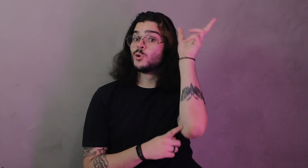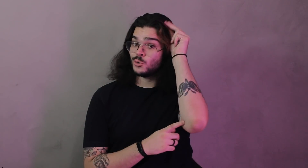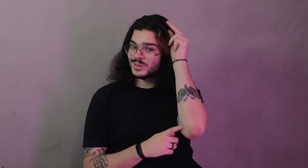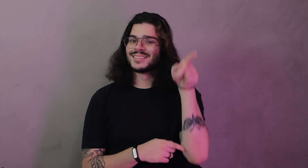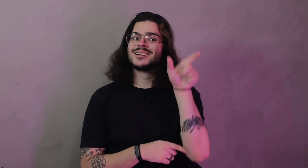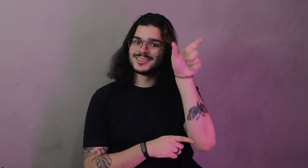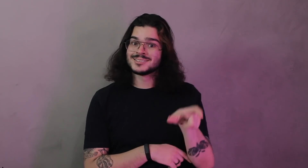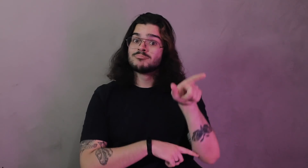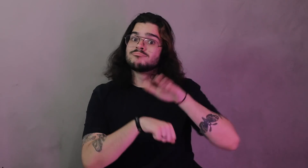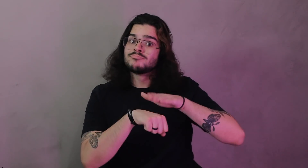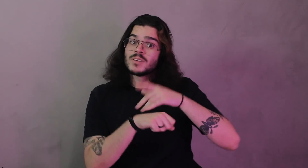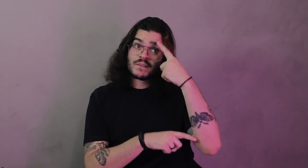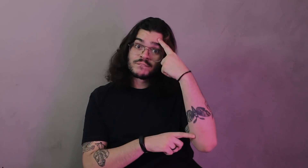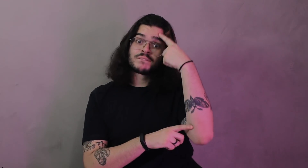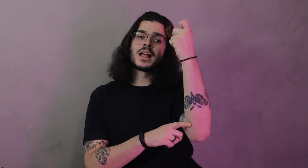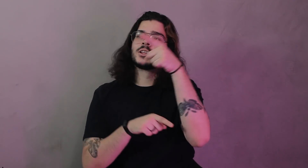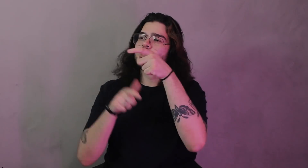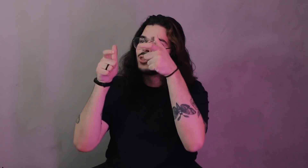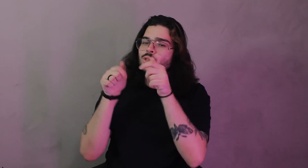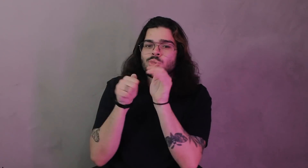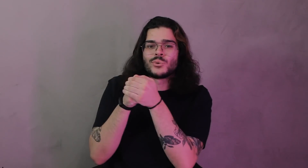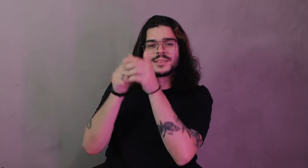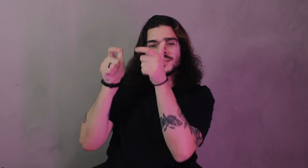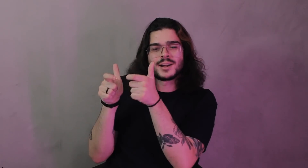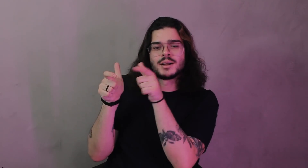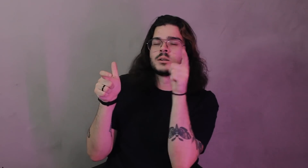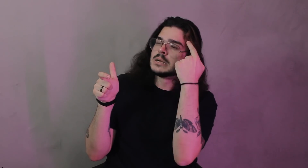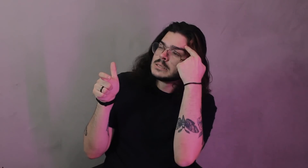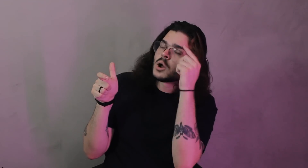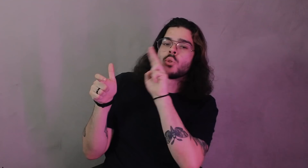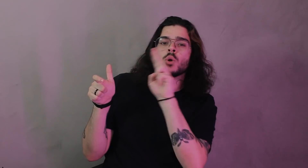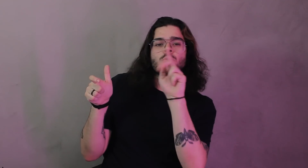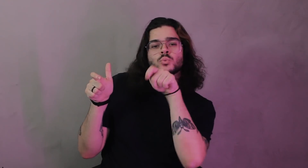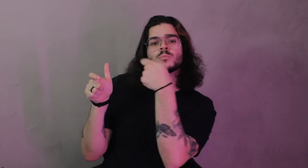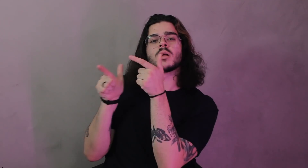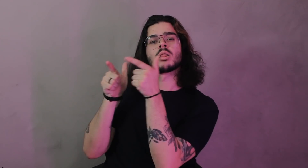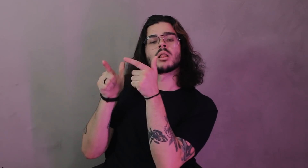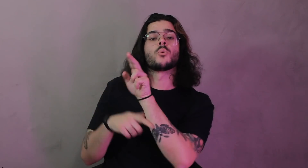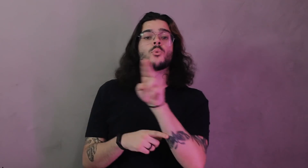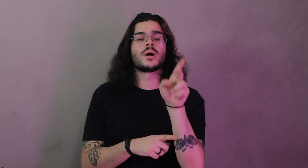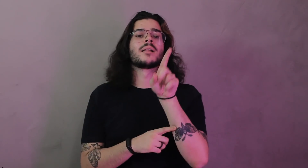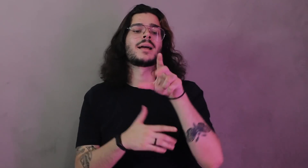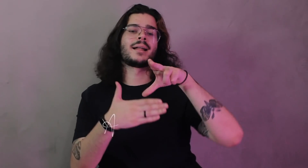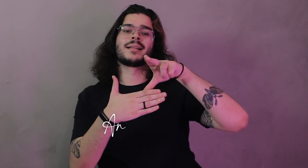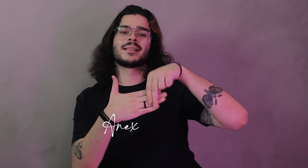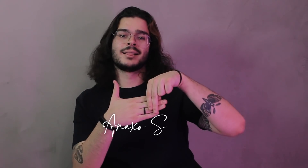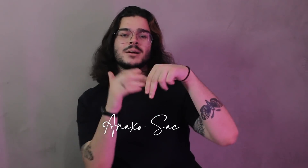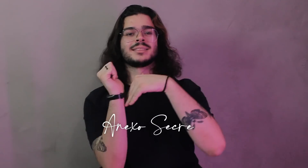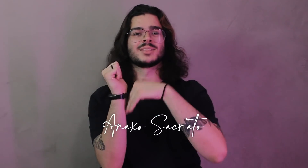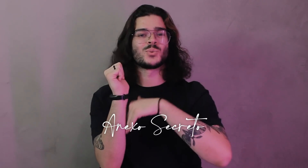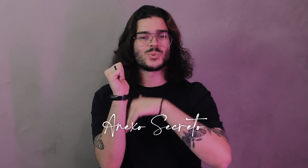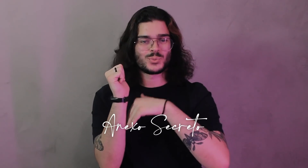Anne dubbed the hideout the "Secret Annex".